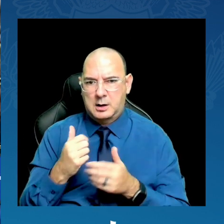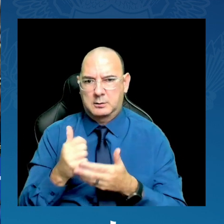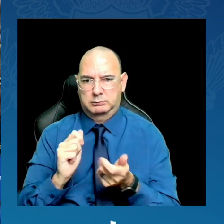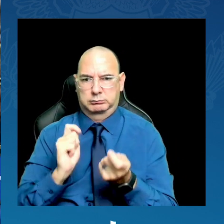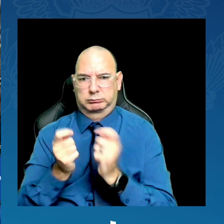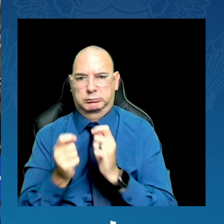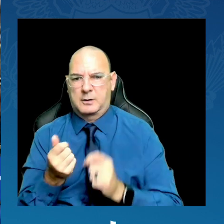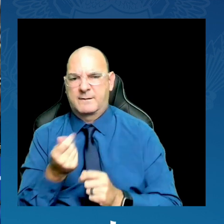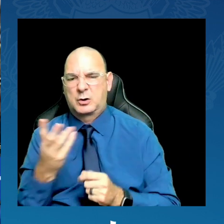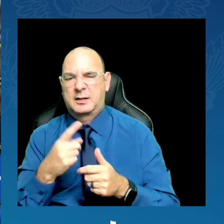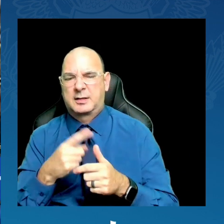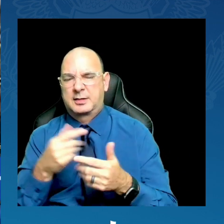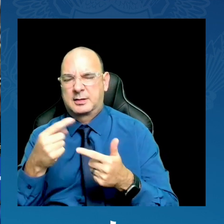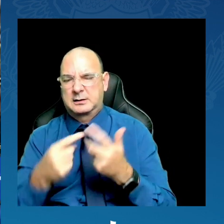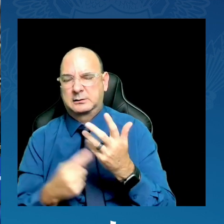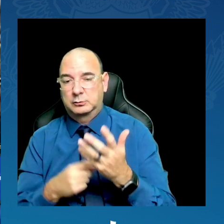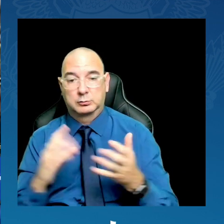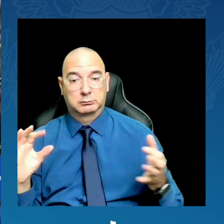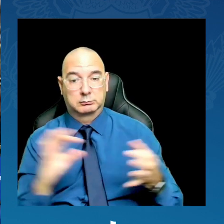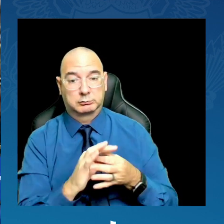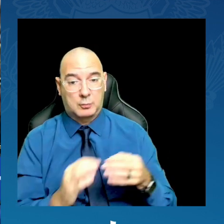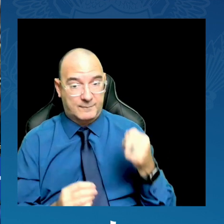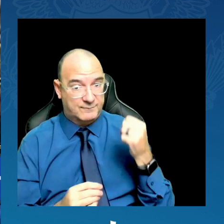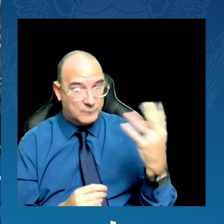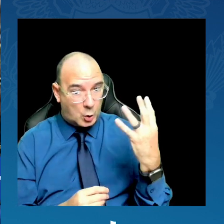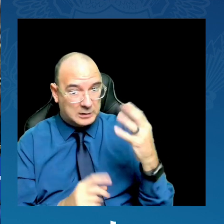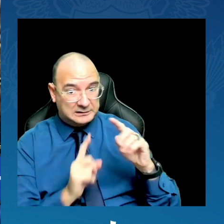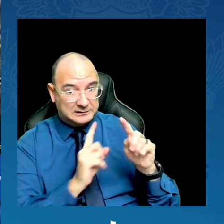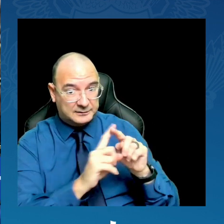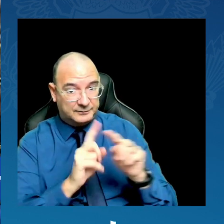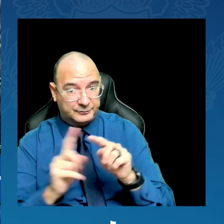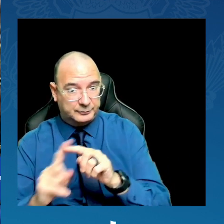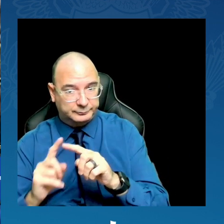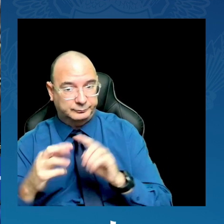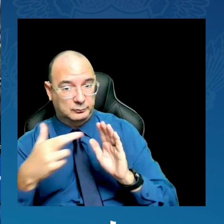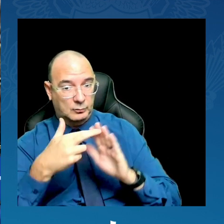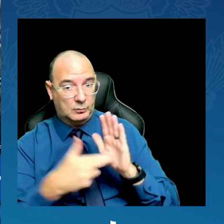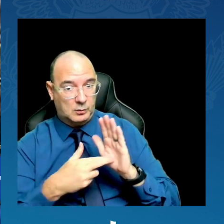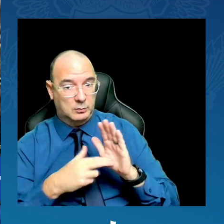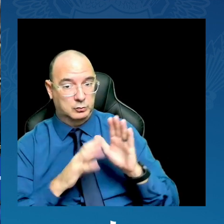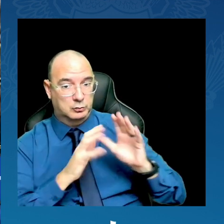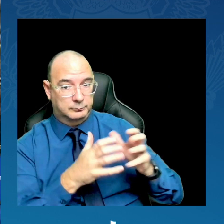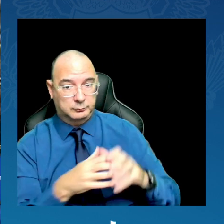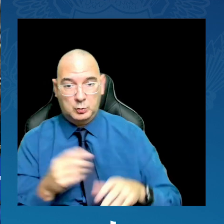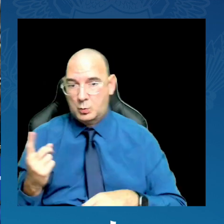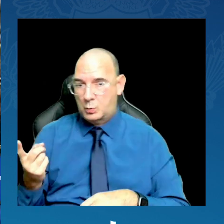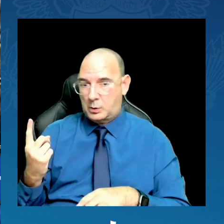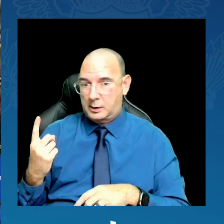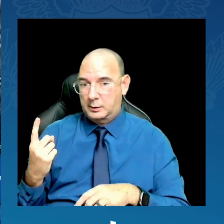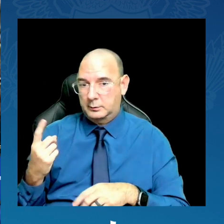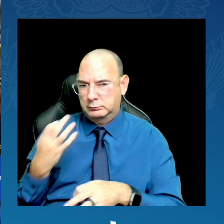So hopefully made the process easier. It replaced a lot of prescriptive requirements with clear safety criteria and performance